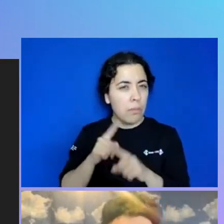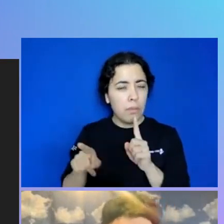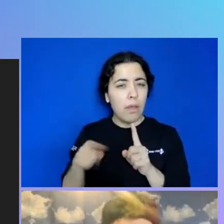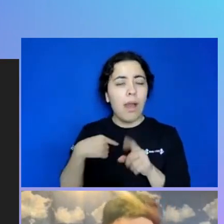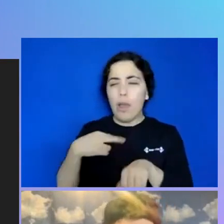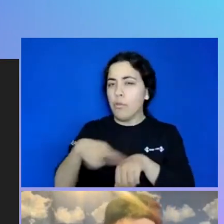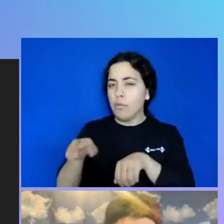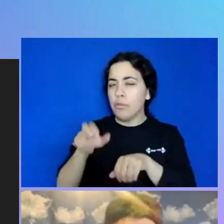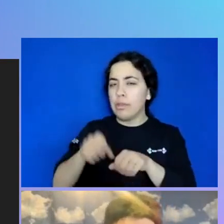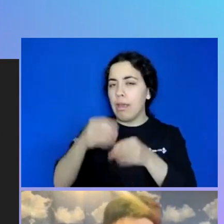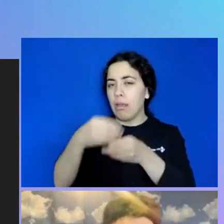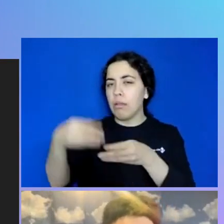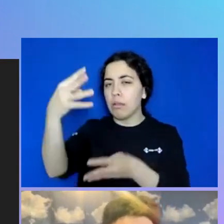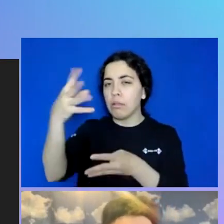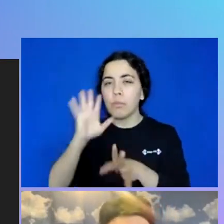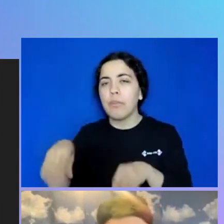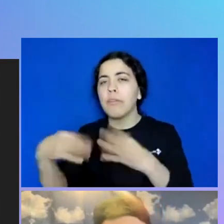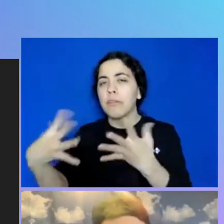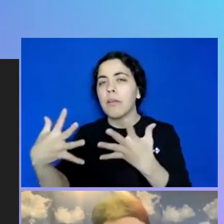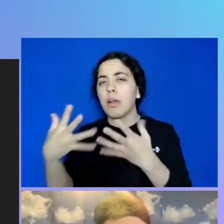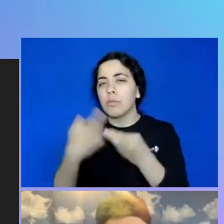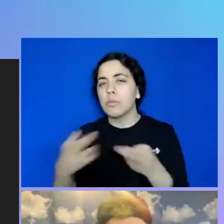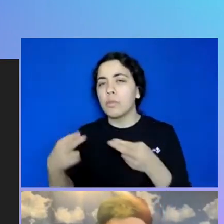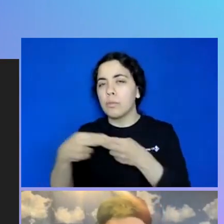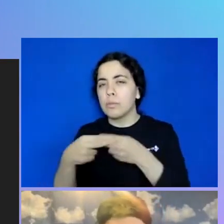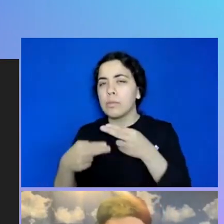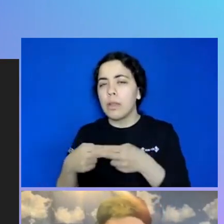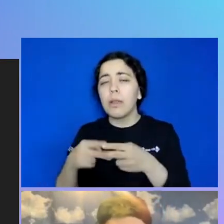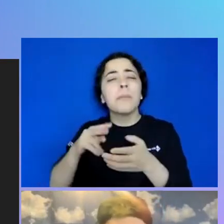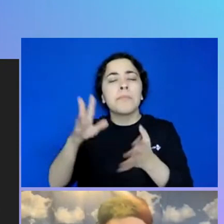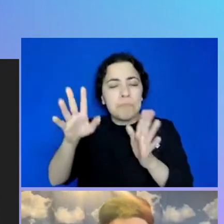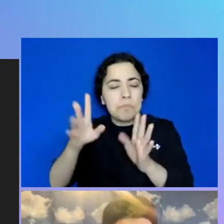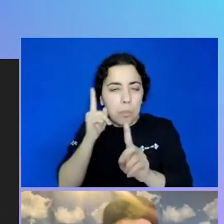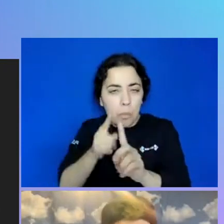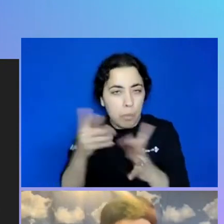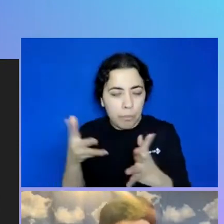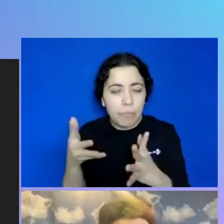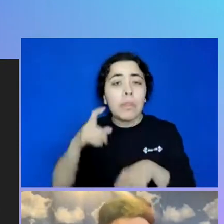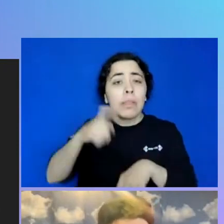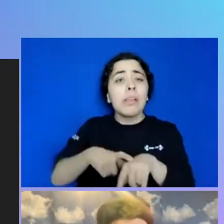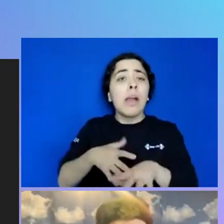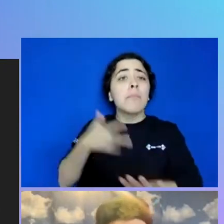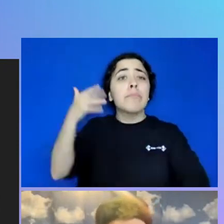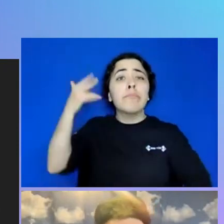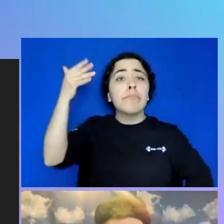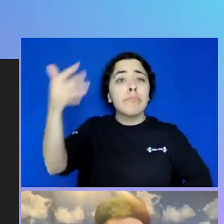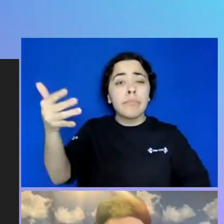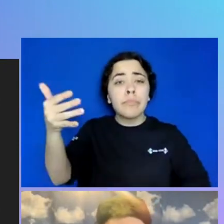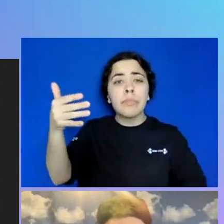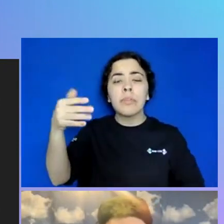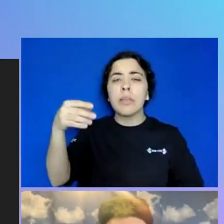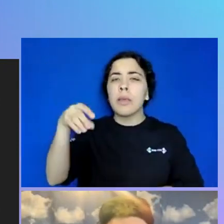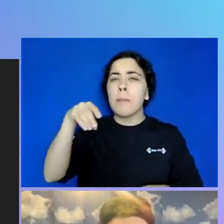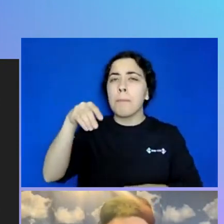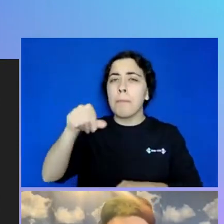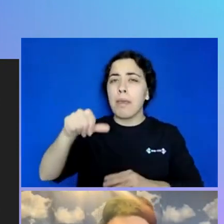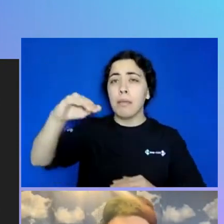on that resource slide. But over time, um, the pay gap has gotten